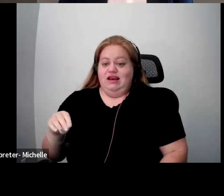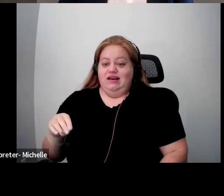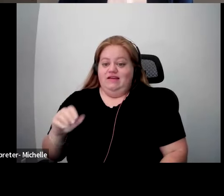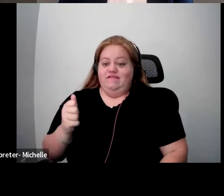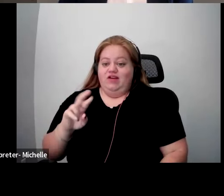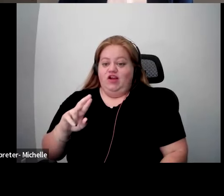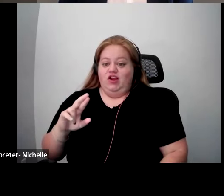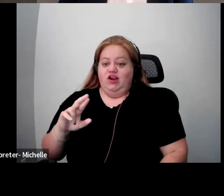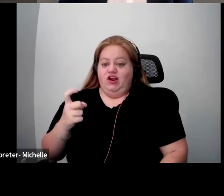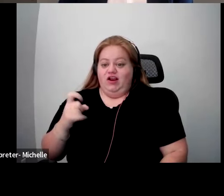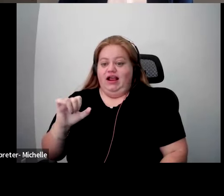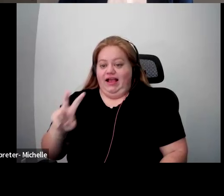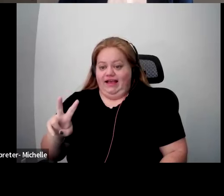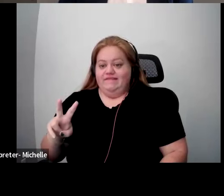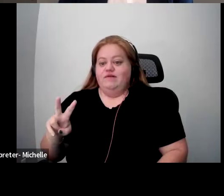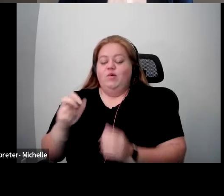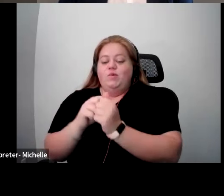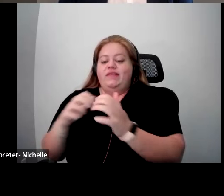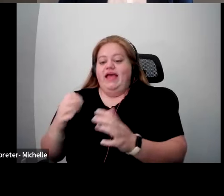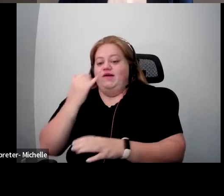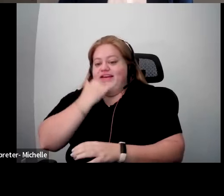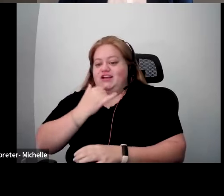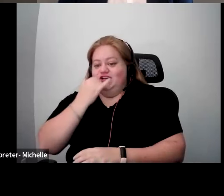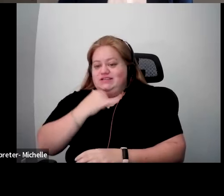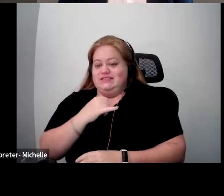And multiply that by 2.2 million documents,